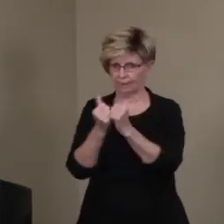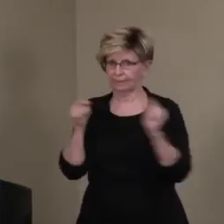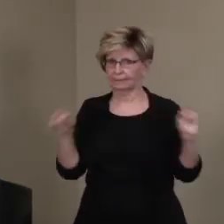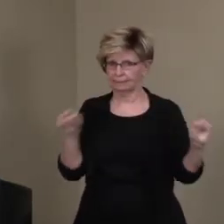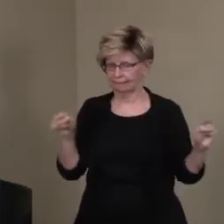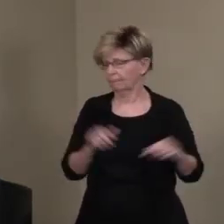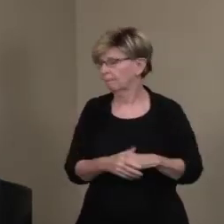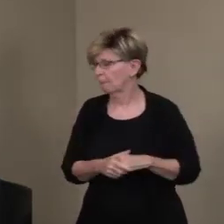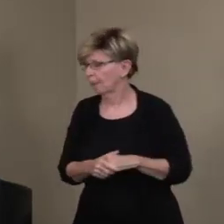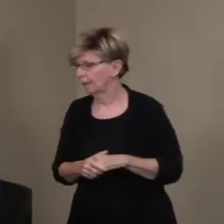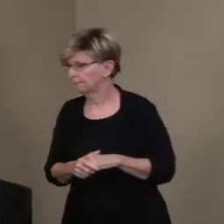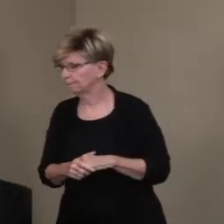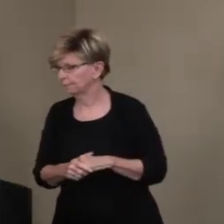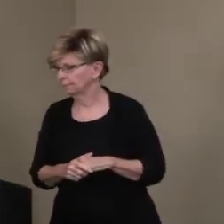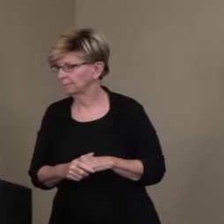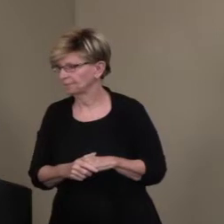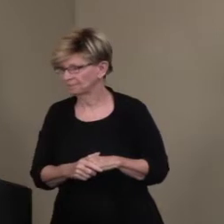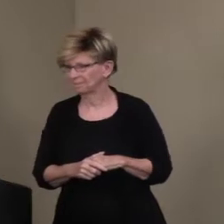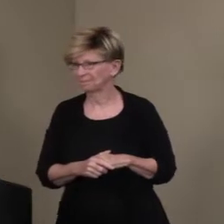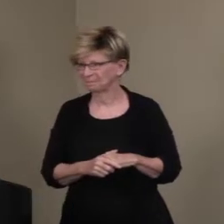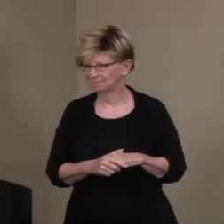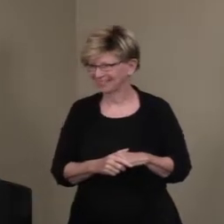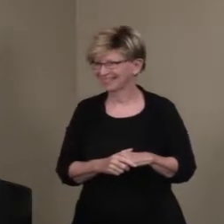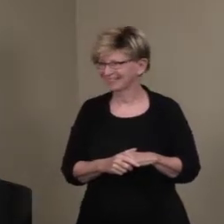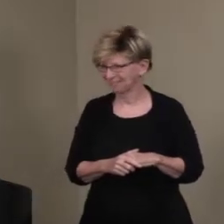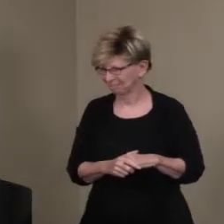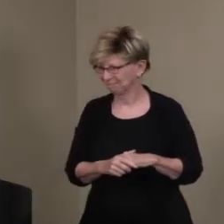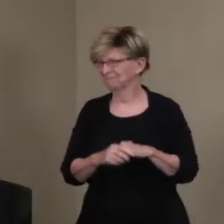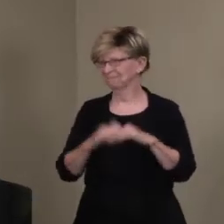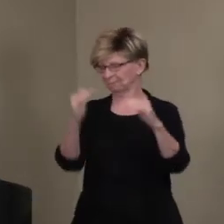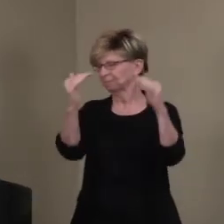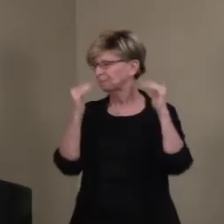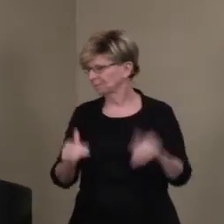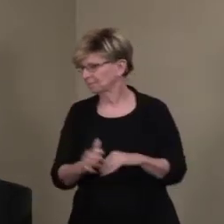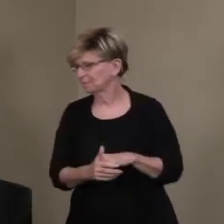coordinate together with those agencies information that you get